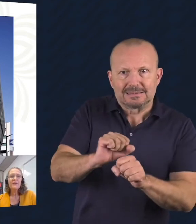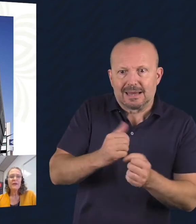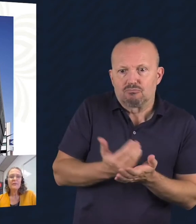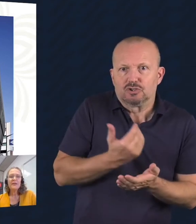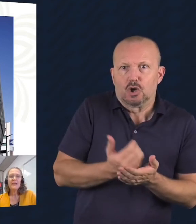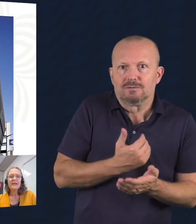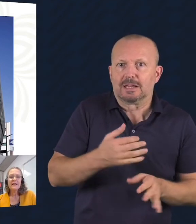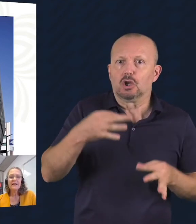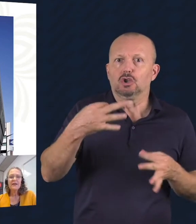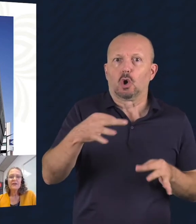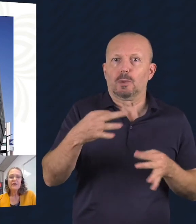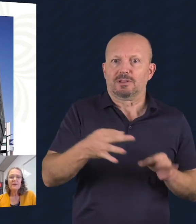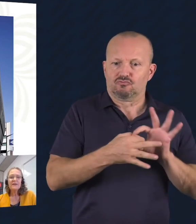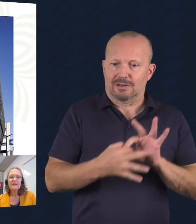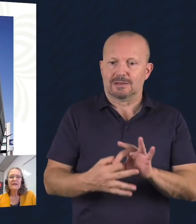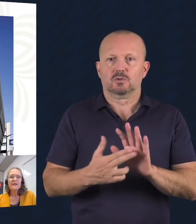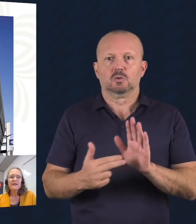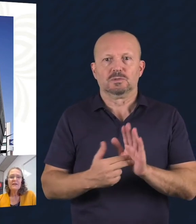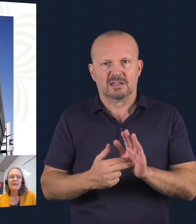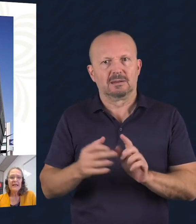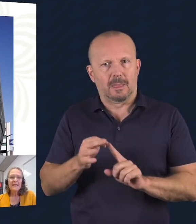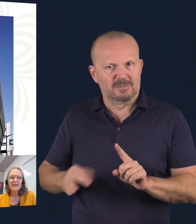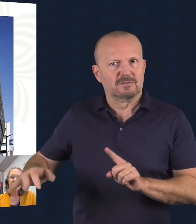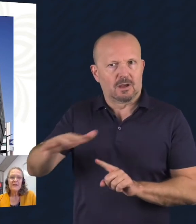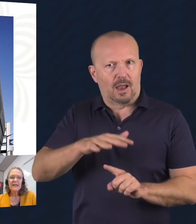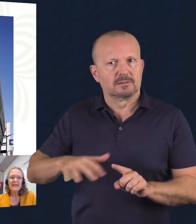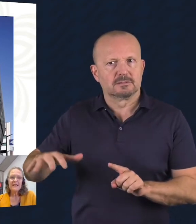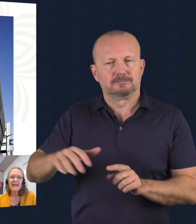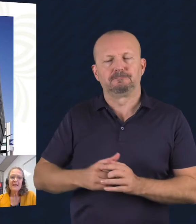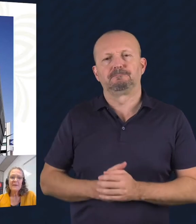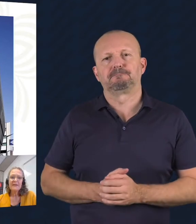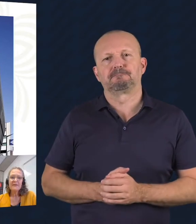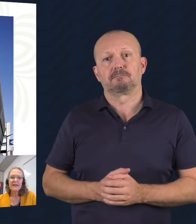and protecting documents relating to New Zealand and the Pacific.